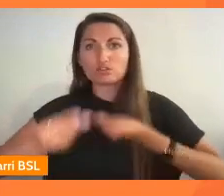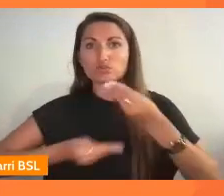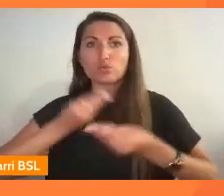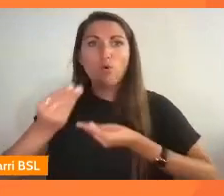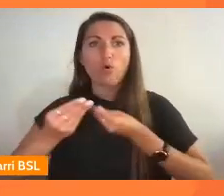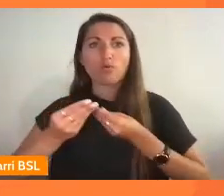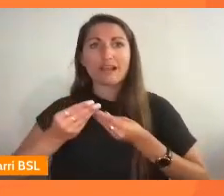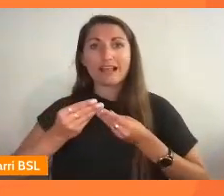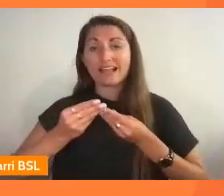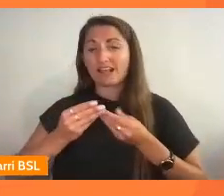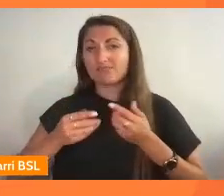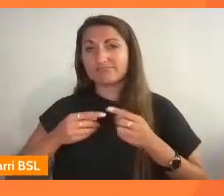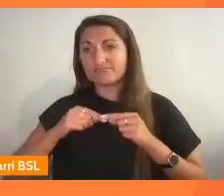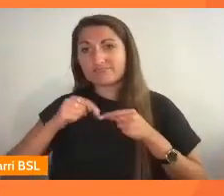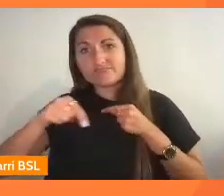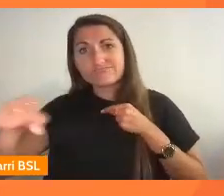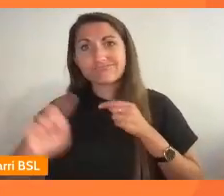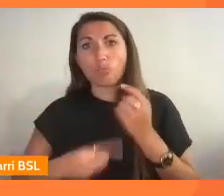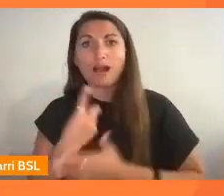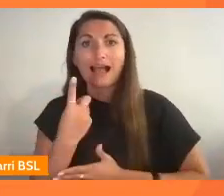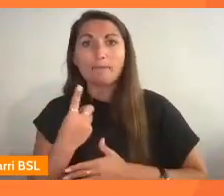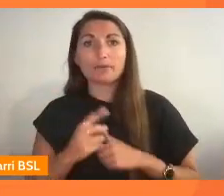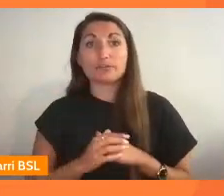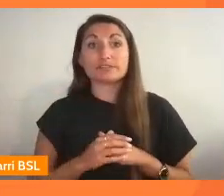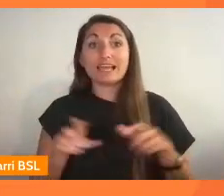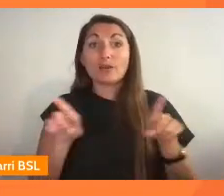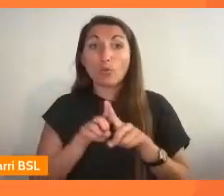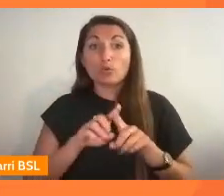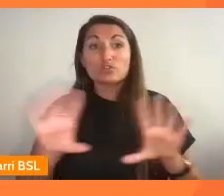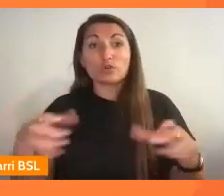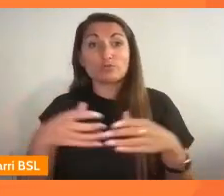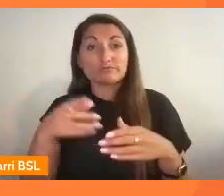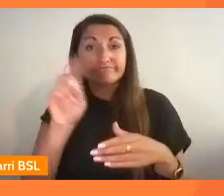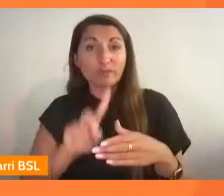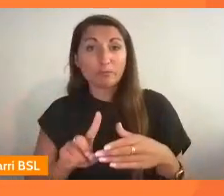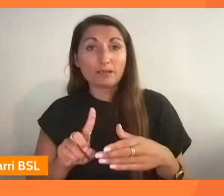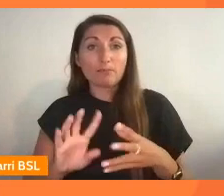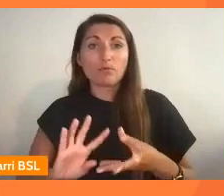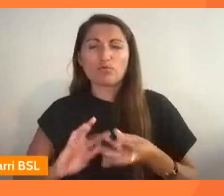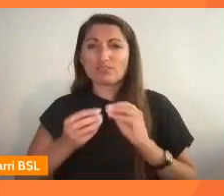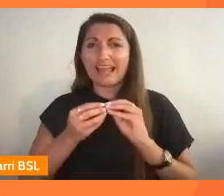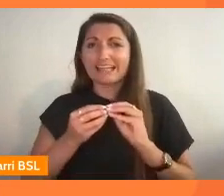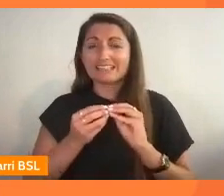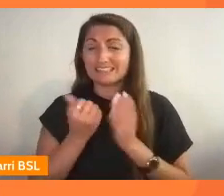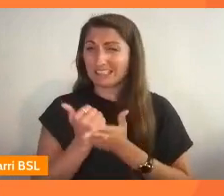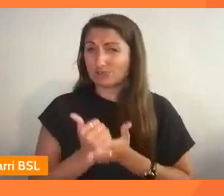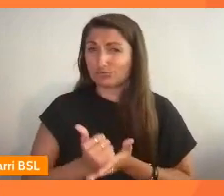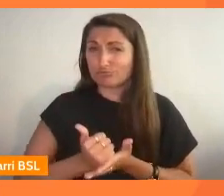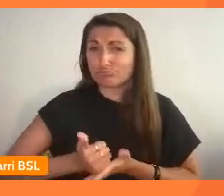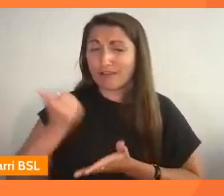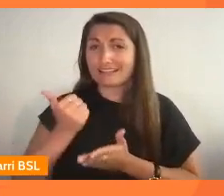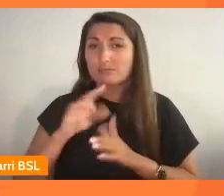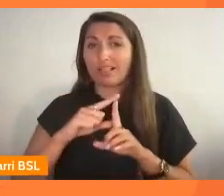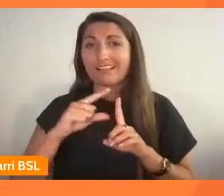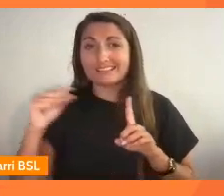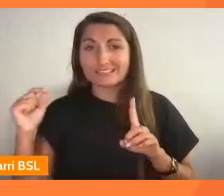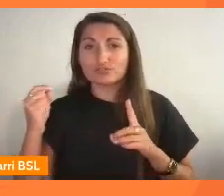storyline, the arc, everything about it. And then they also created a really incredible digital, immersive space